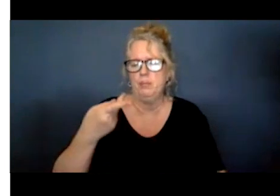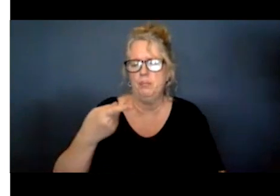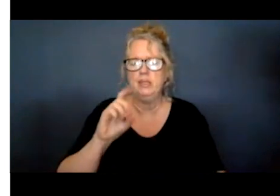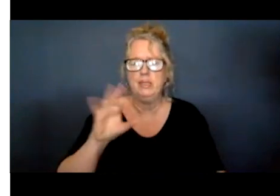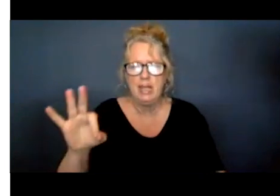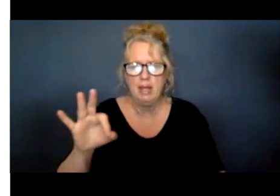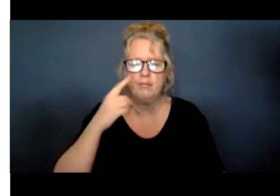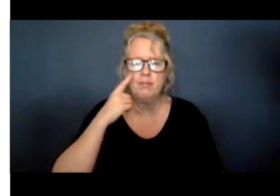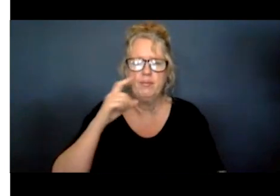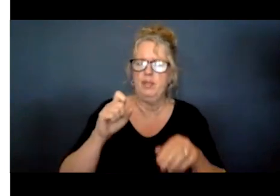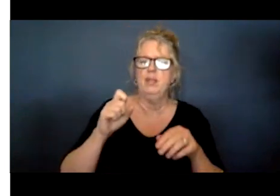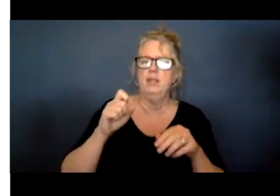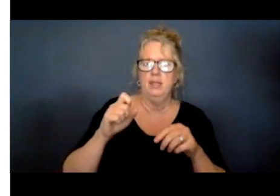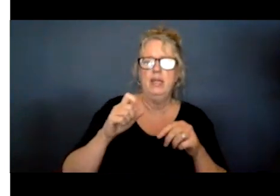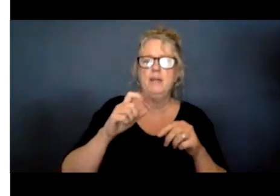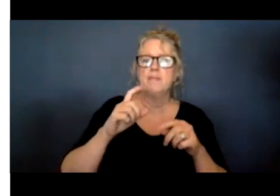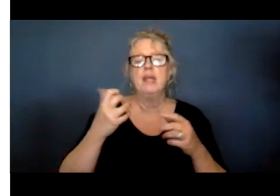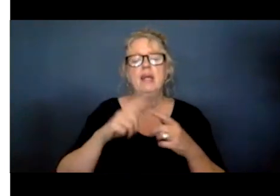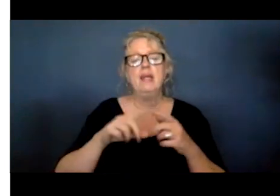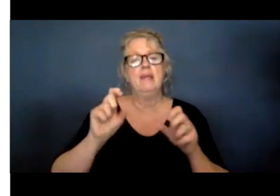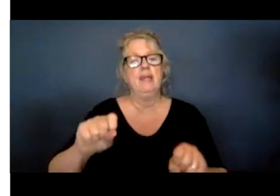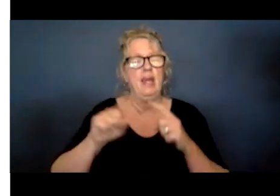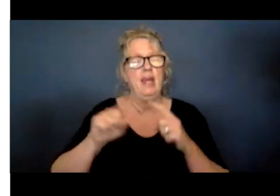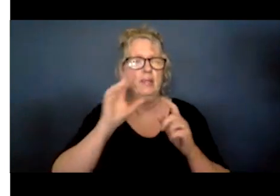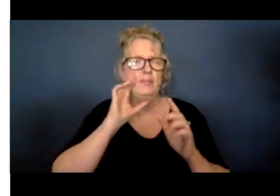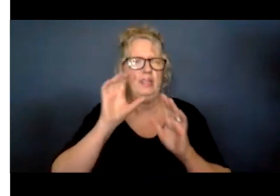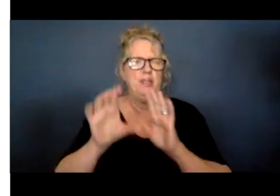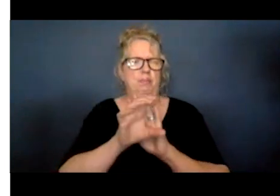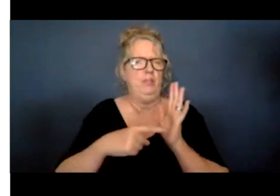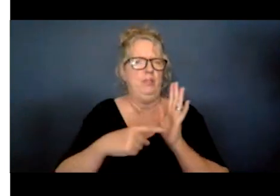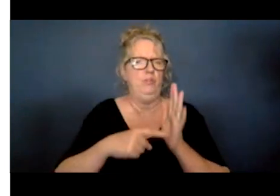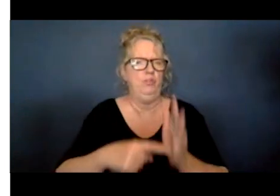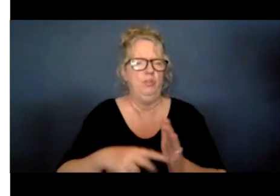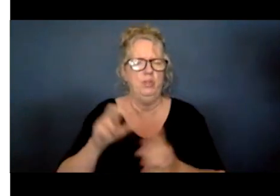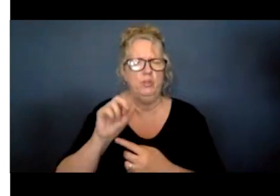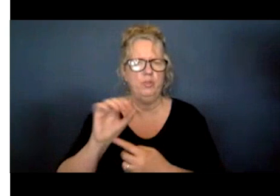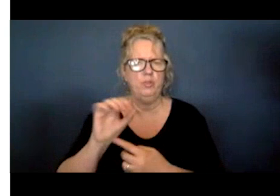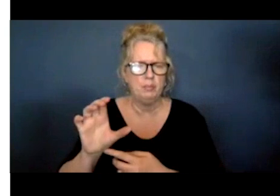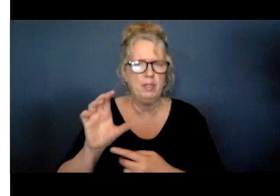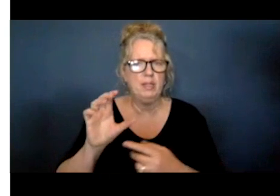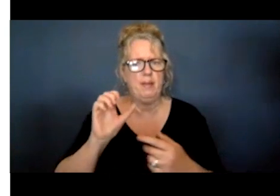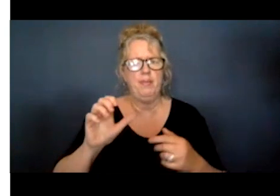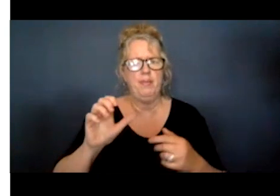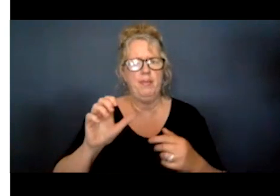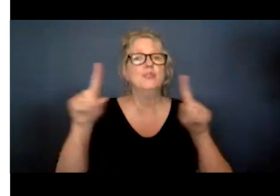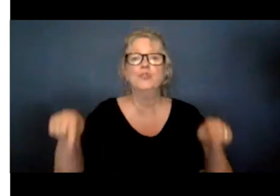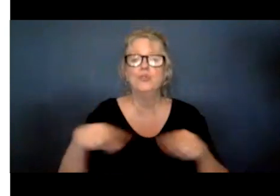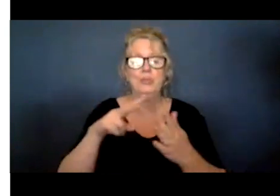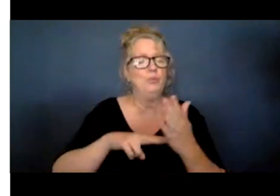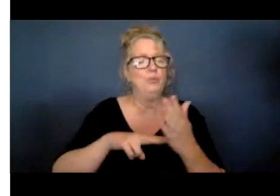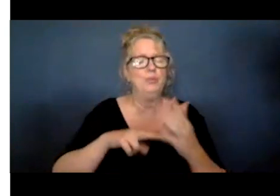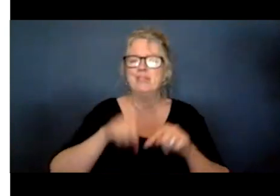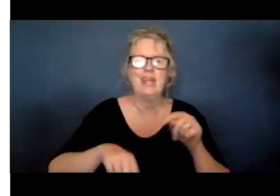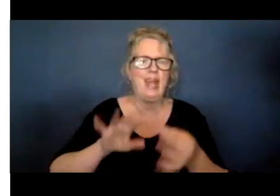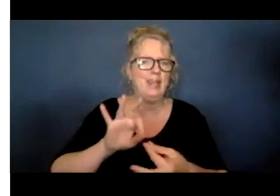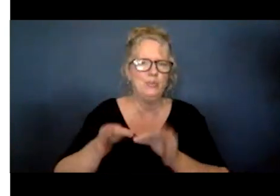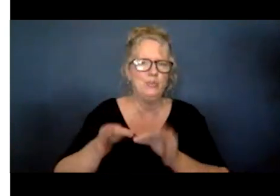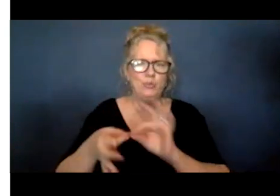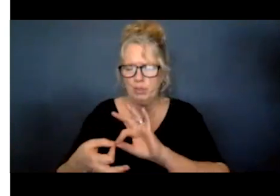to PDF” can result in an image-based document that screen readers cannot interpret. This is